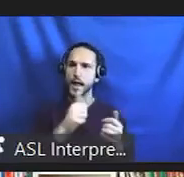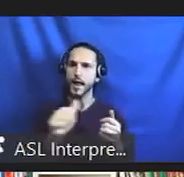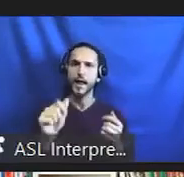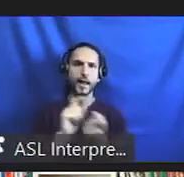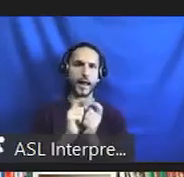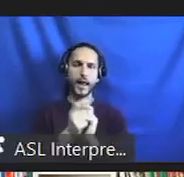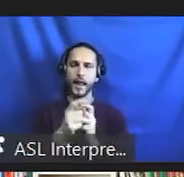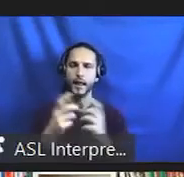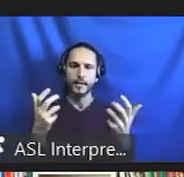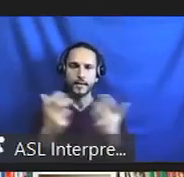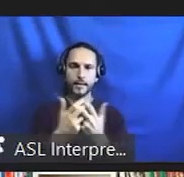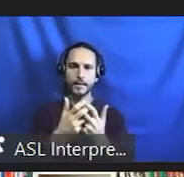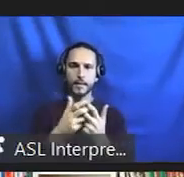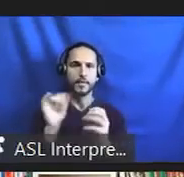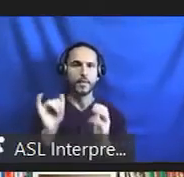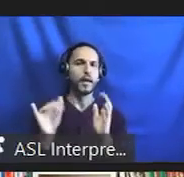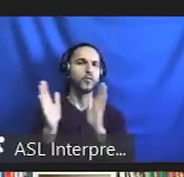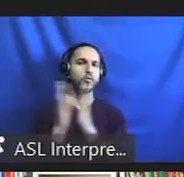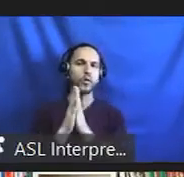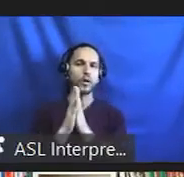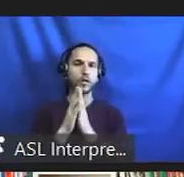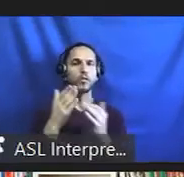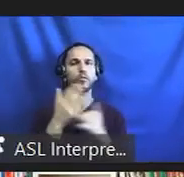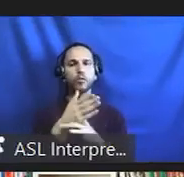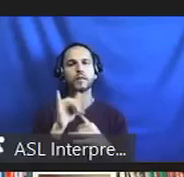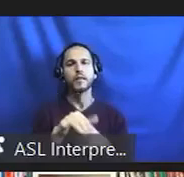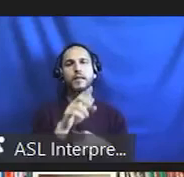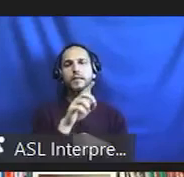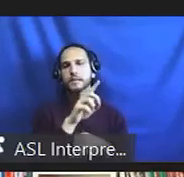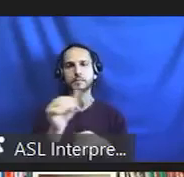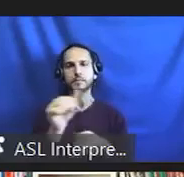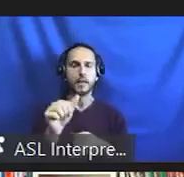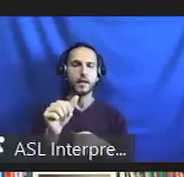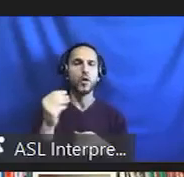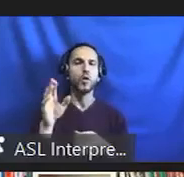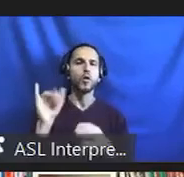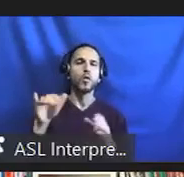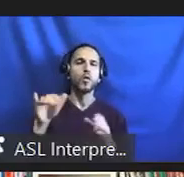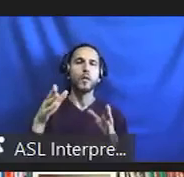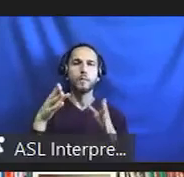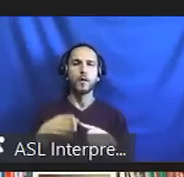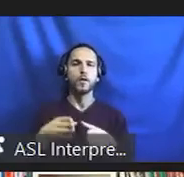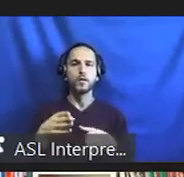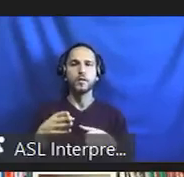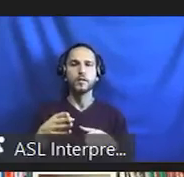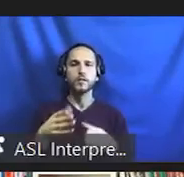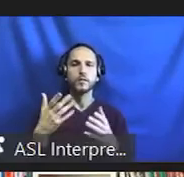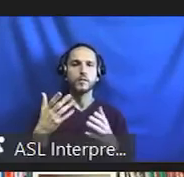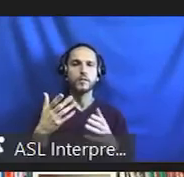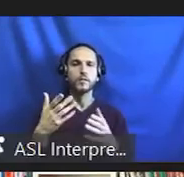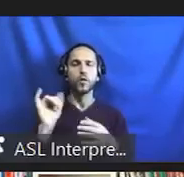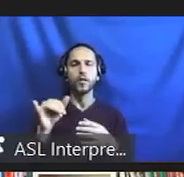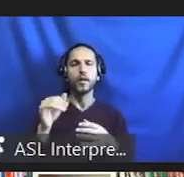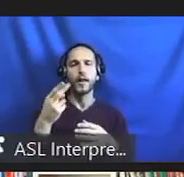is requested by a disabled individual, or in this case a disabled or hearing impaired student.